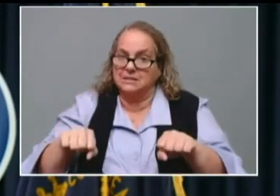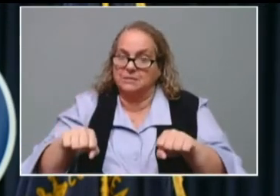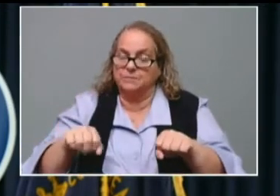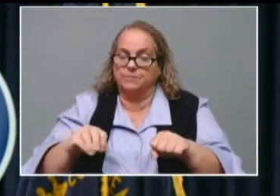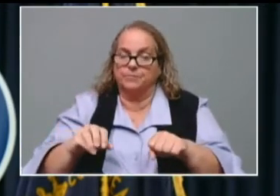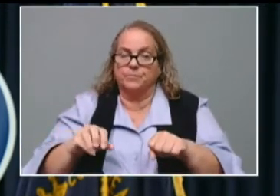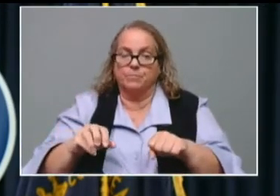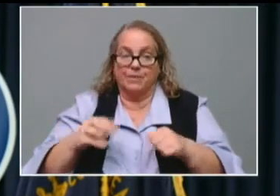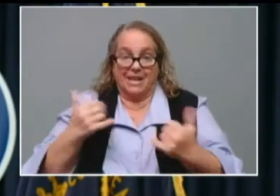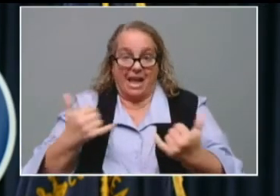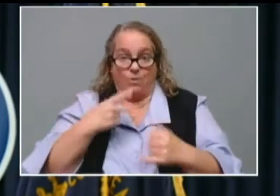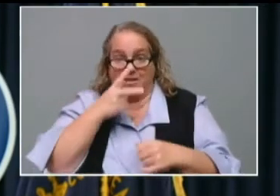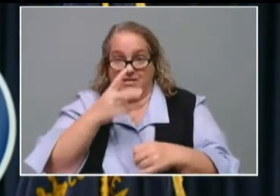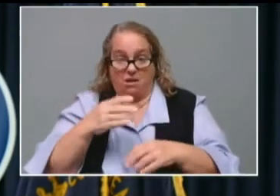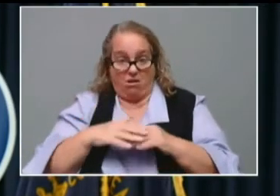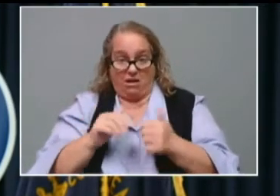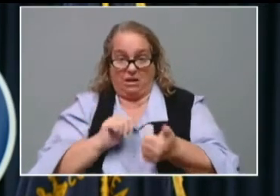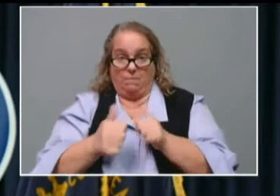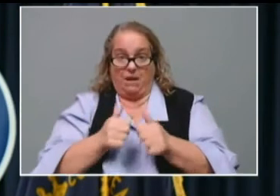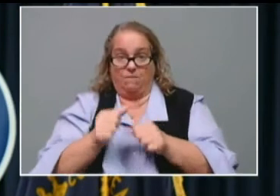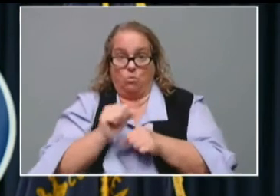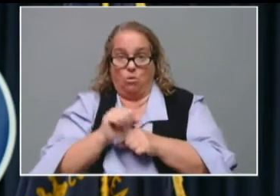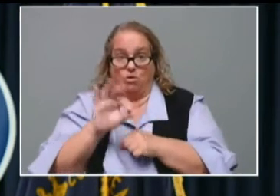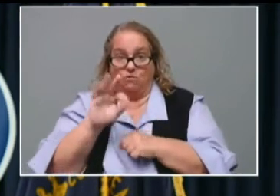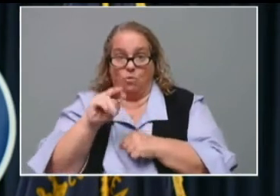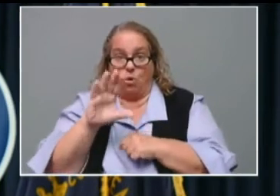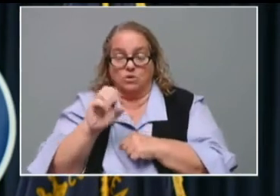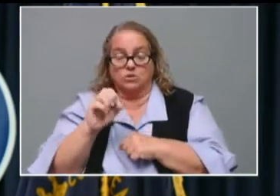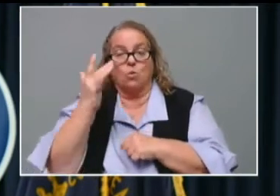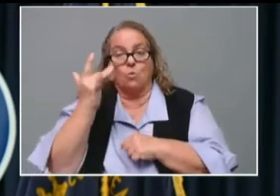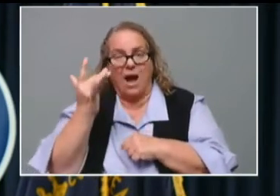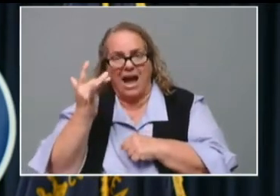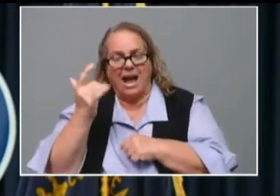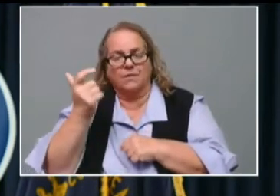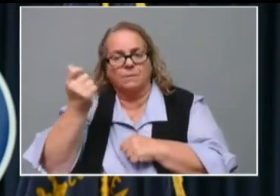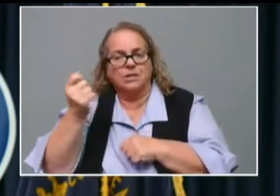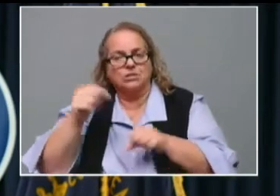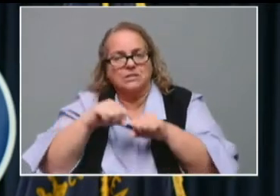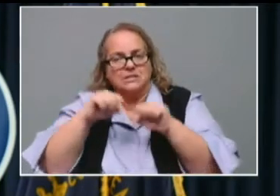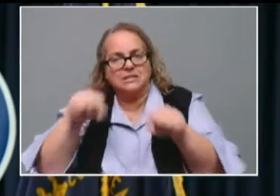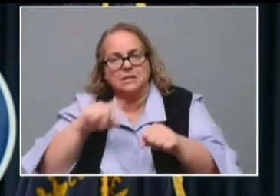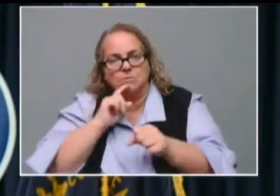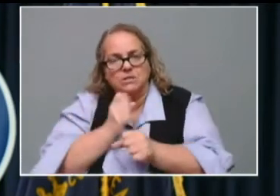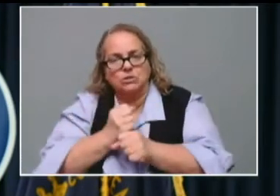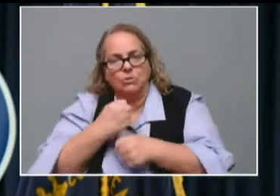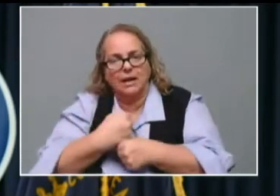force why those pension systems were created and if they had been uh, funded